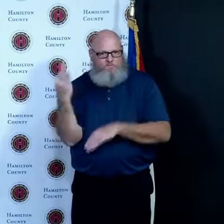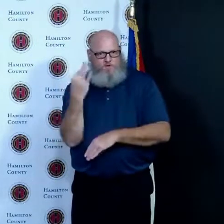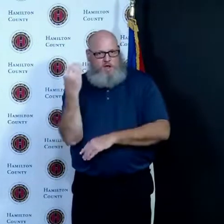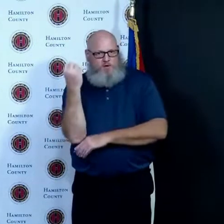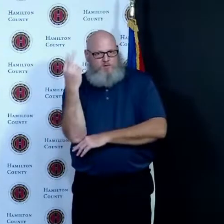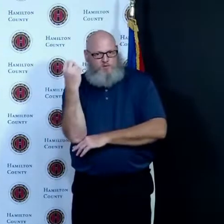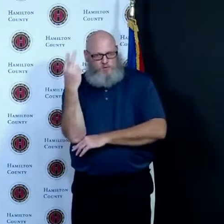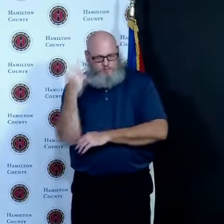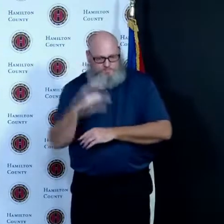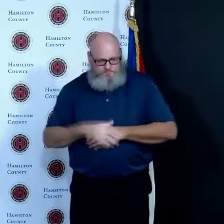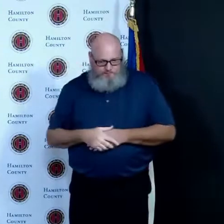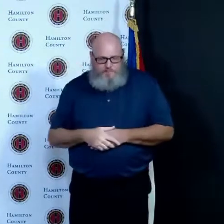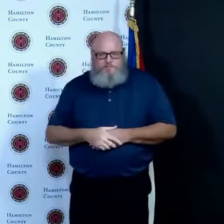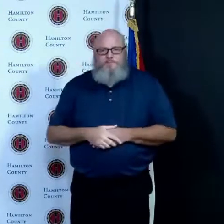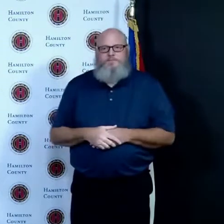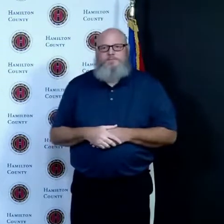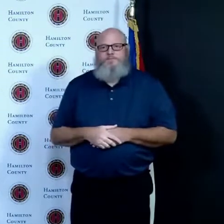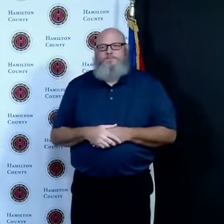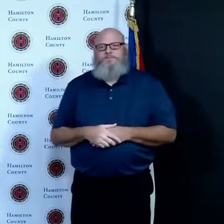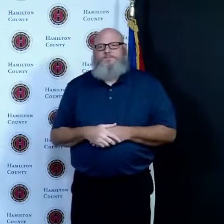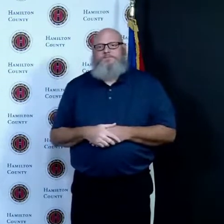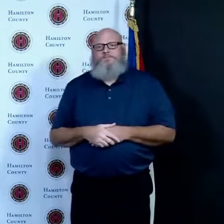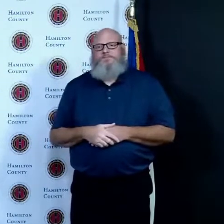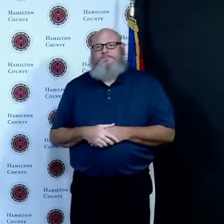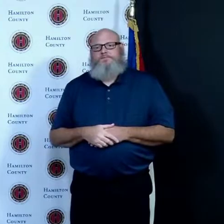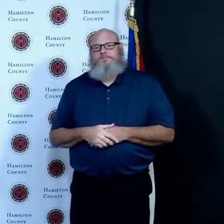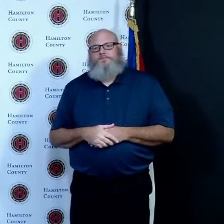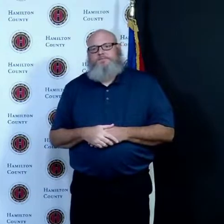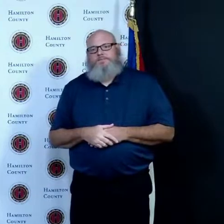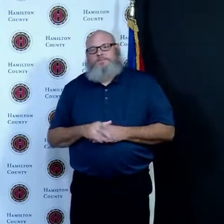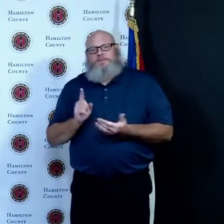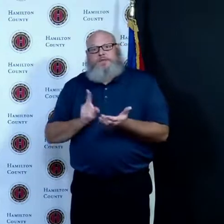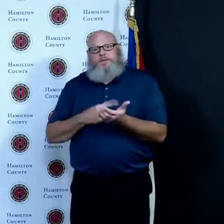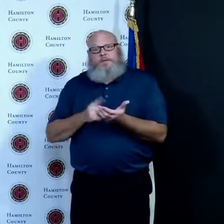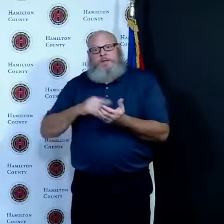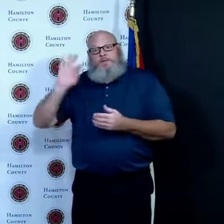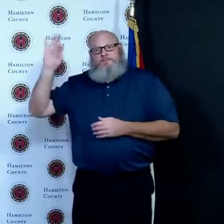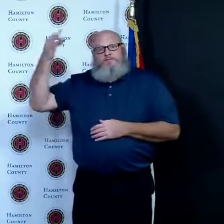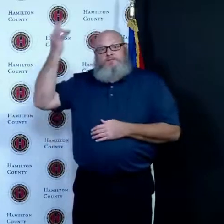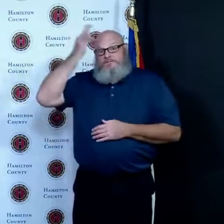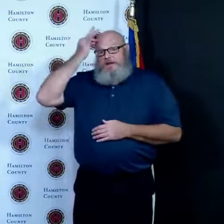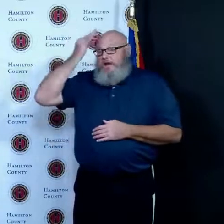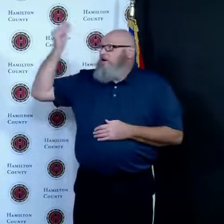coming from the federal level that talks about releasing some of the doses that are being held